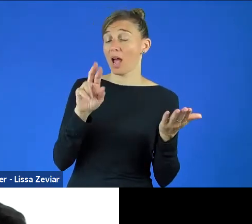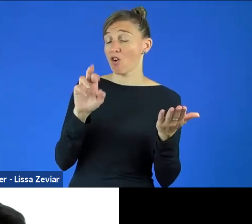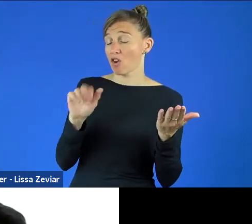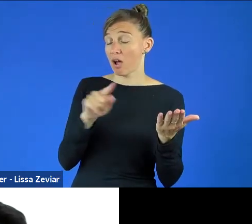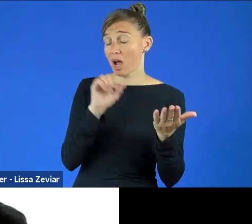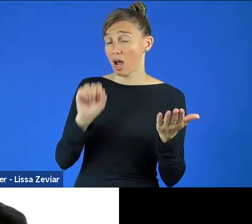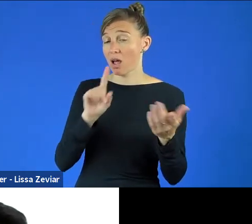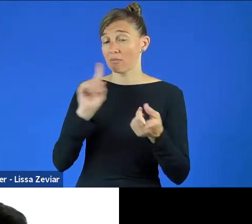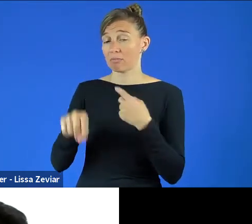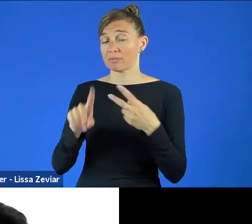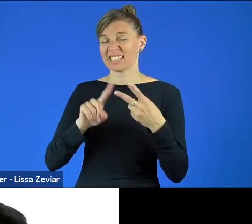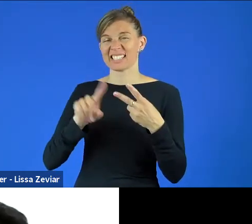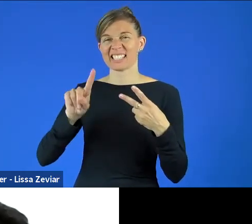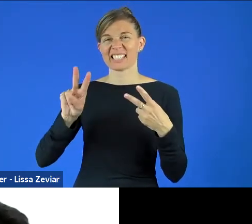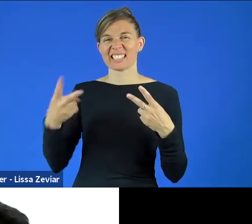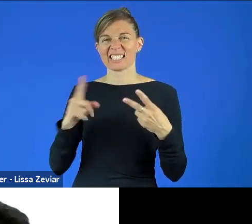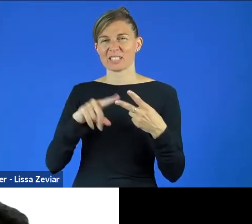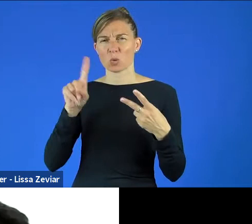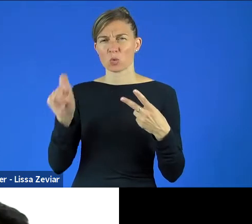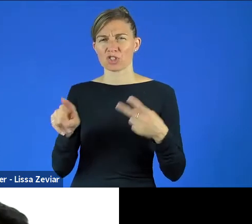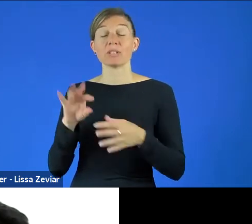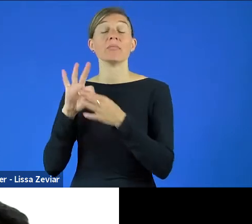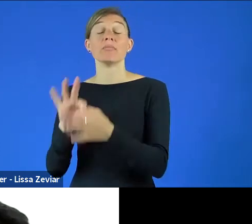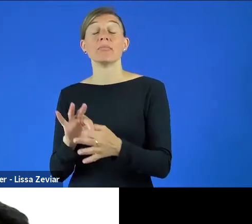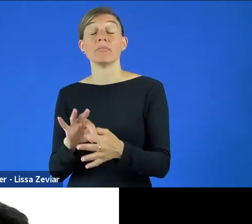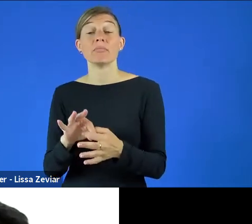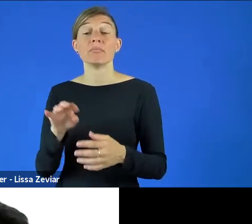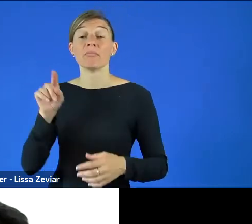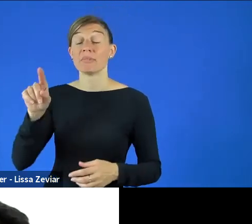It was about the impact of innovation concerning accessibility